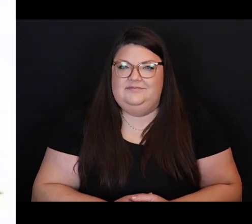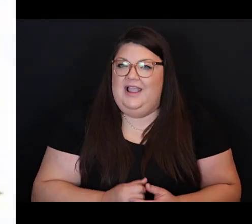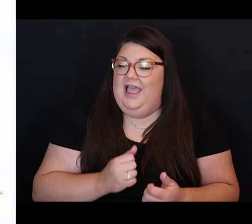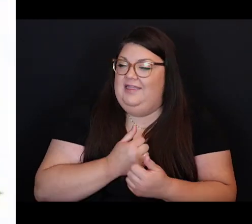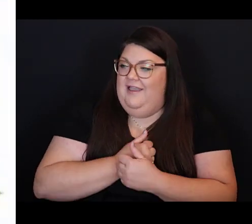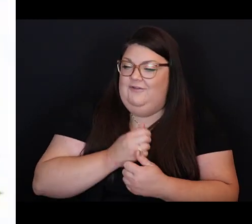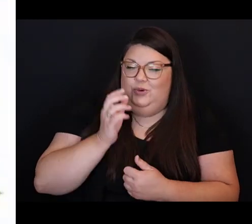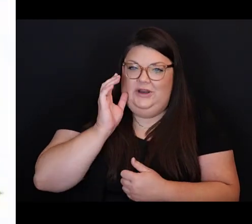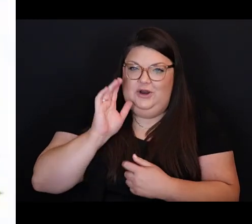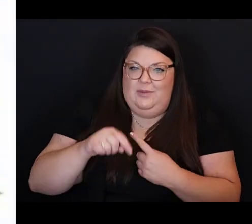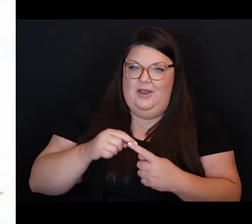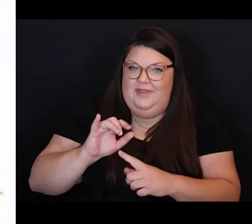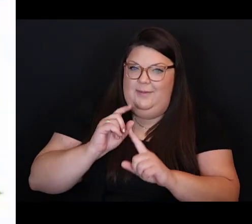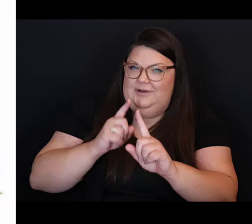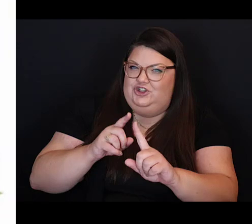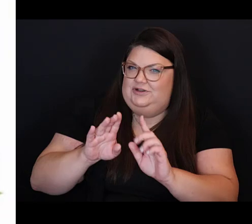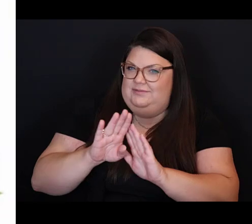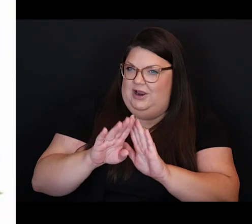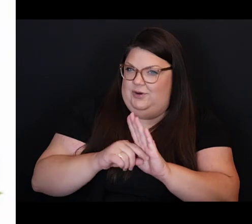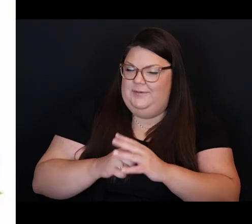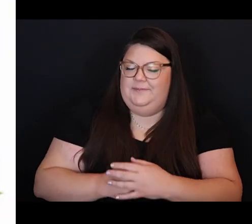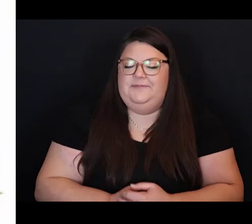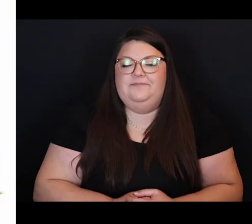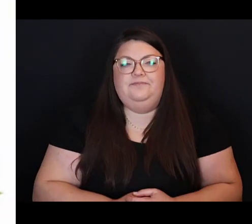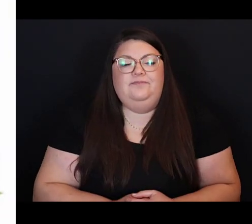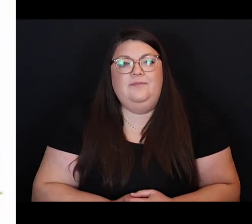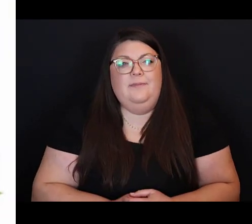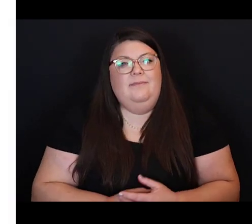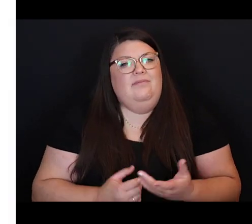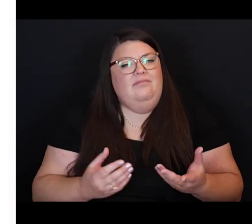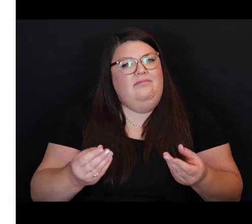about that mission and a little bit about the background. Can you share with us a few